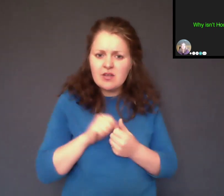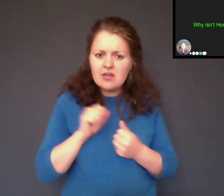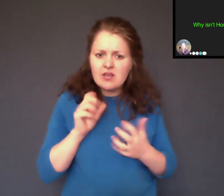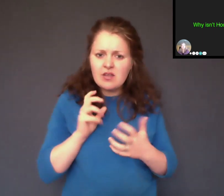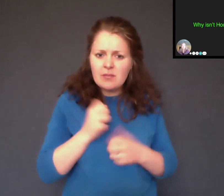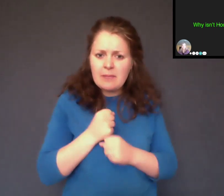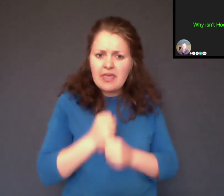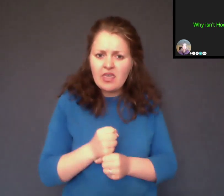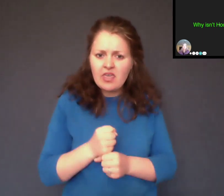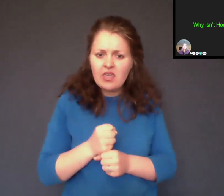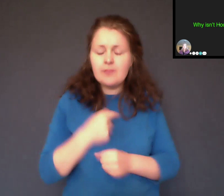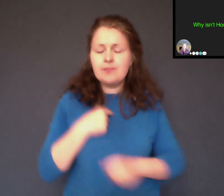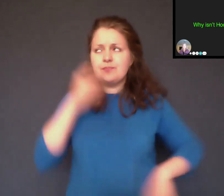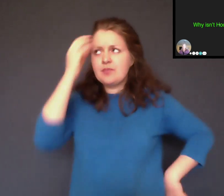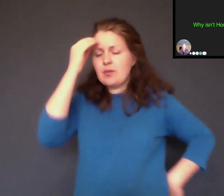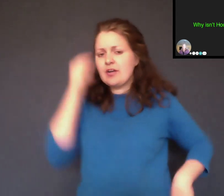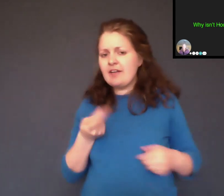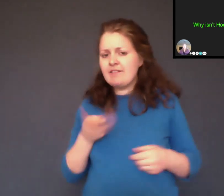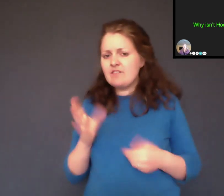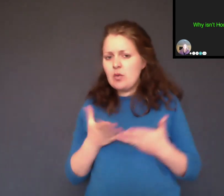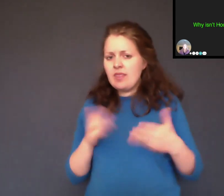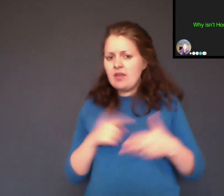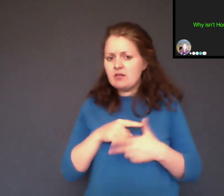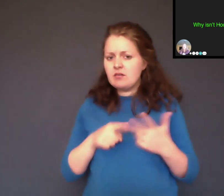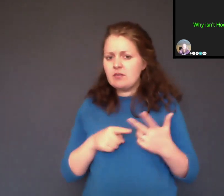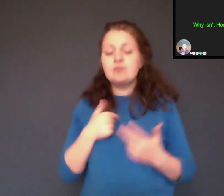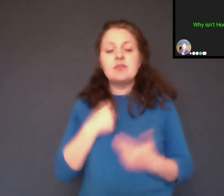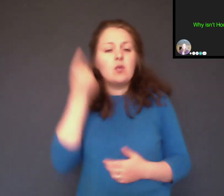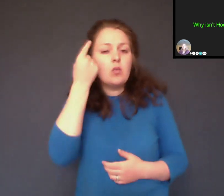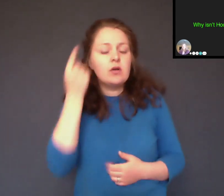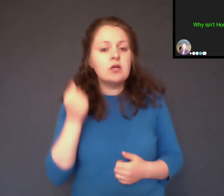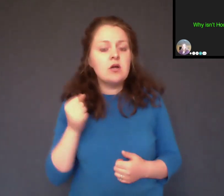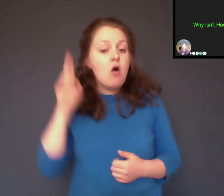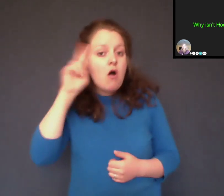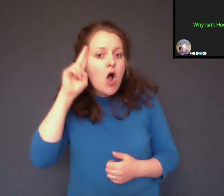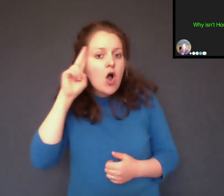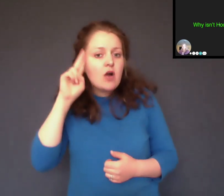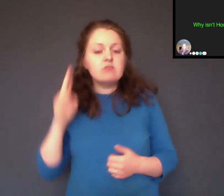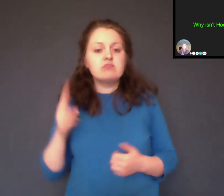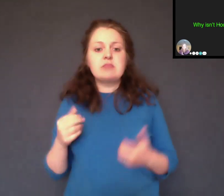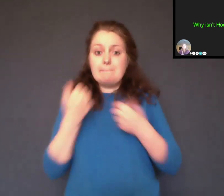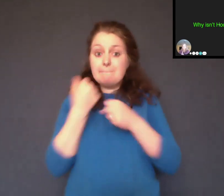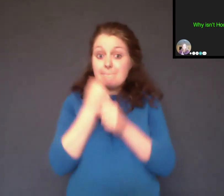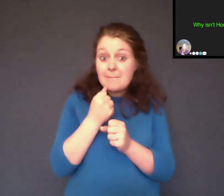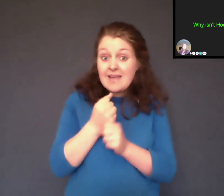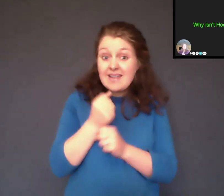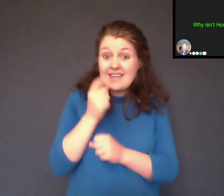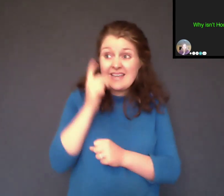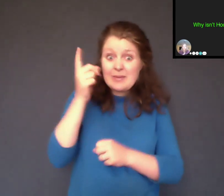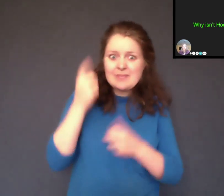i'm wondering a few things so i wonder if harvey wore him out so much that he doesn't have magic